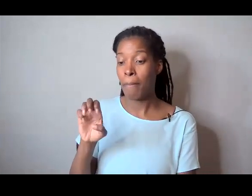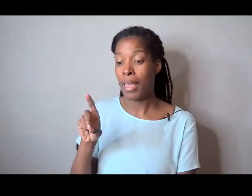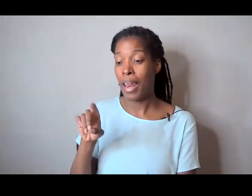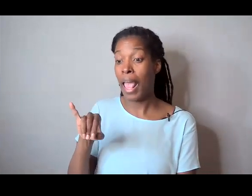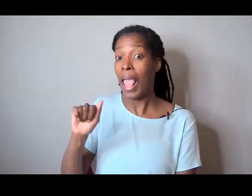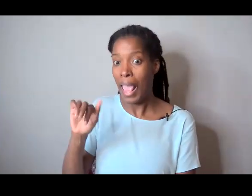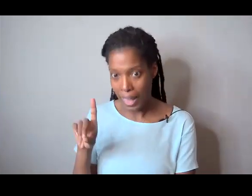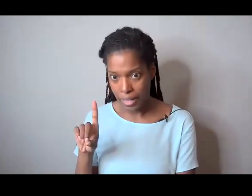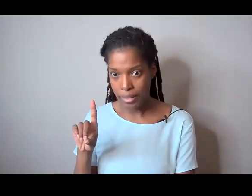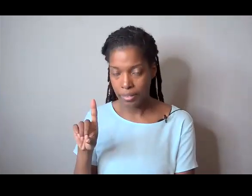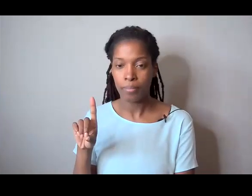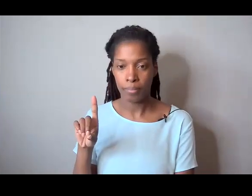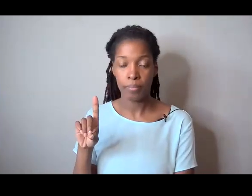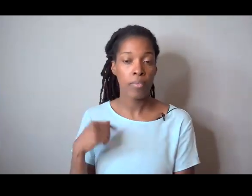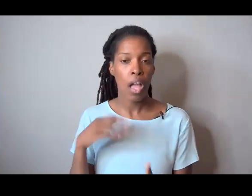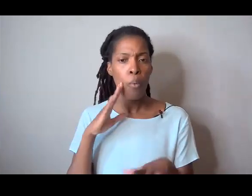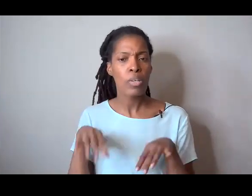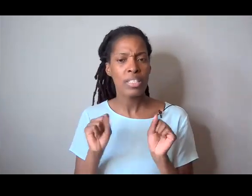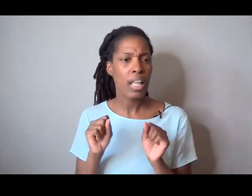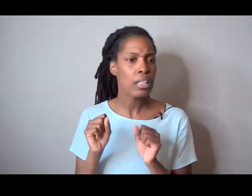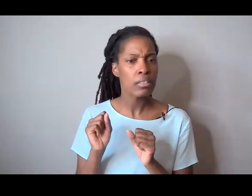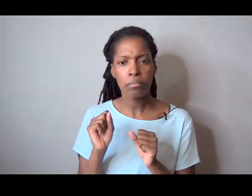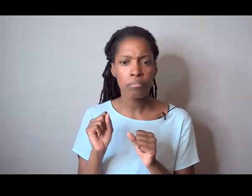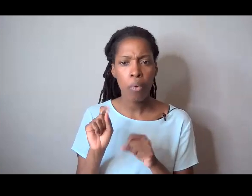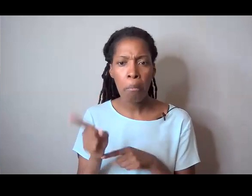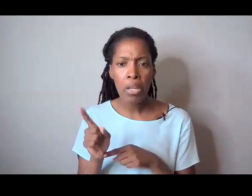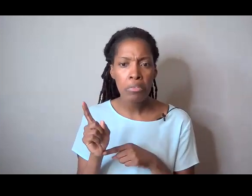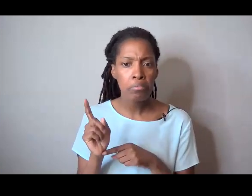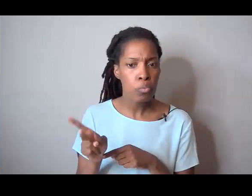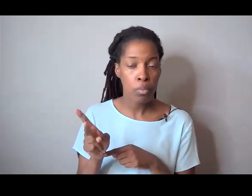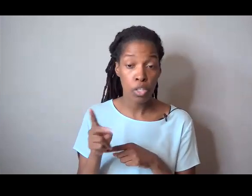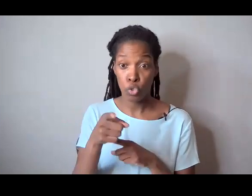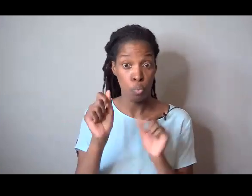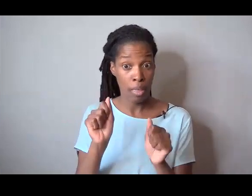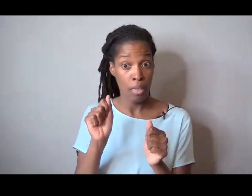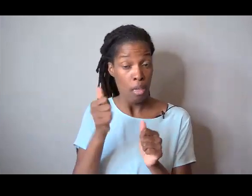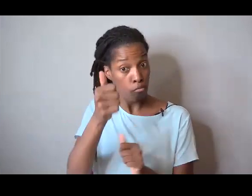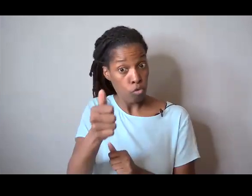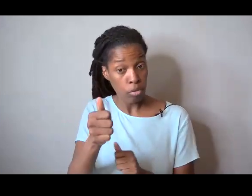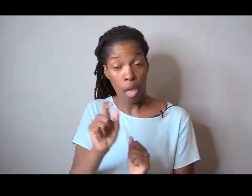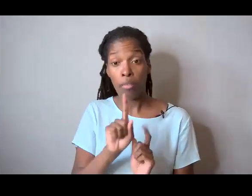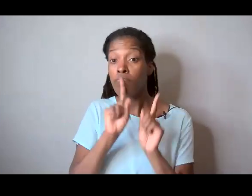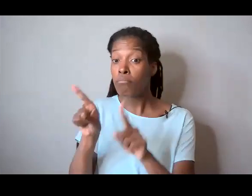just a couple minutes and share with you some ways you can learn about the SSDI and